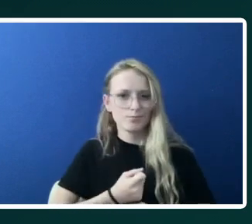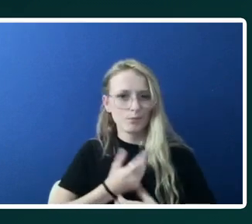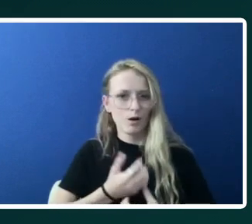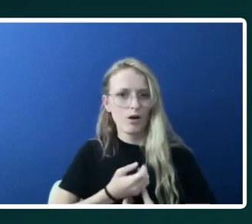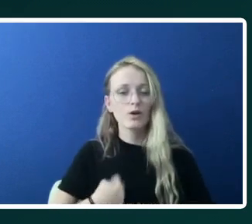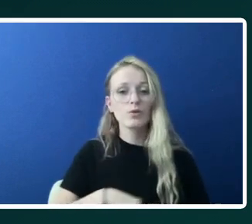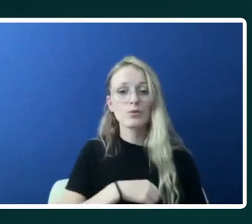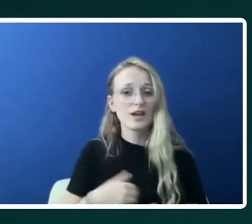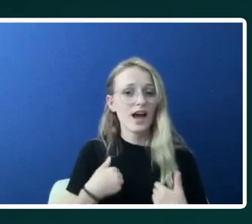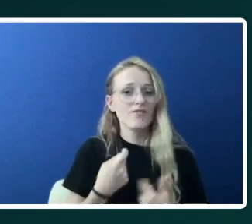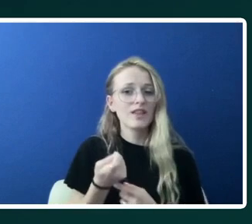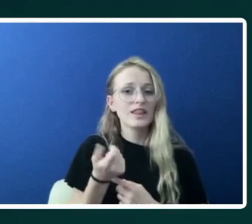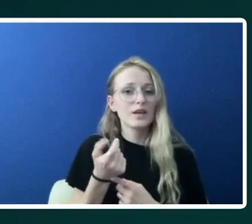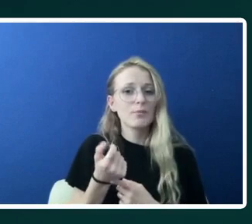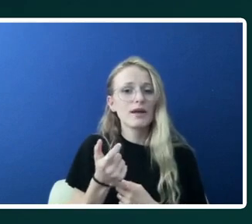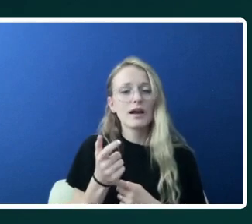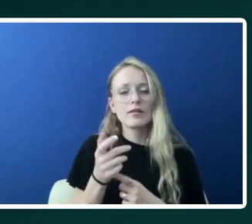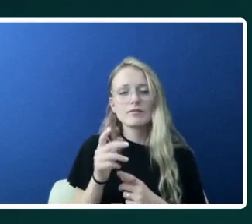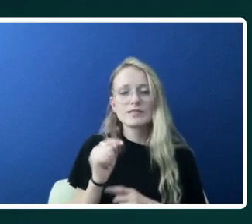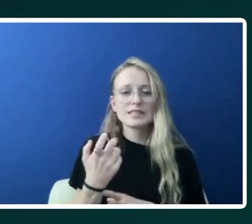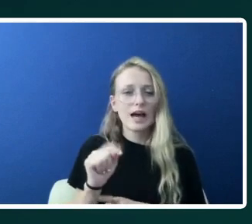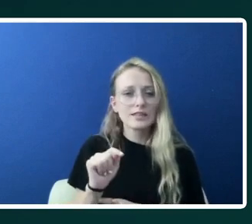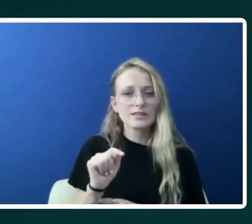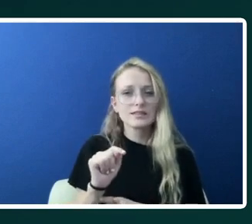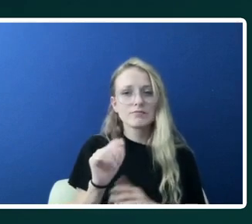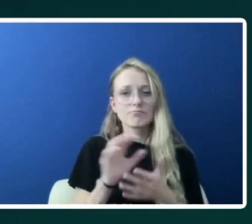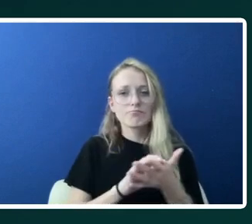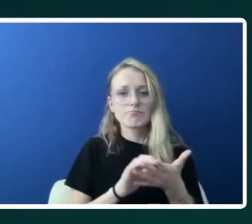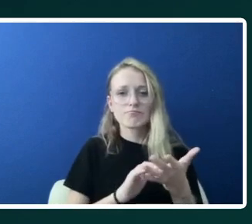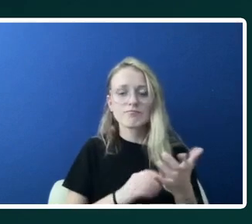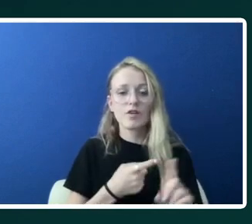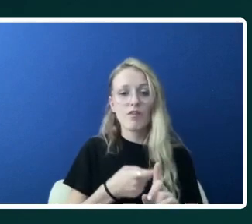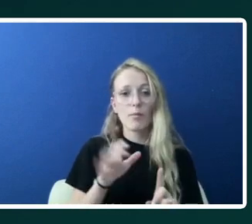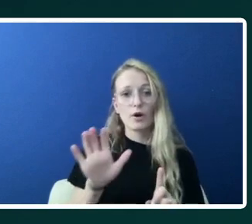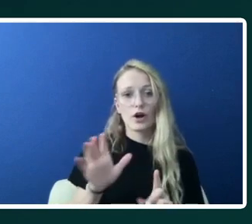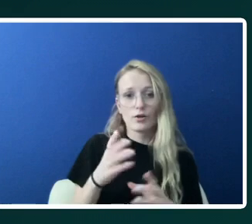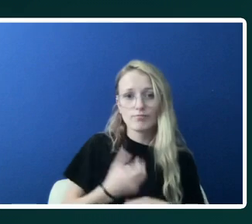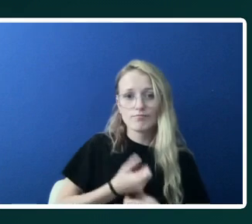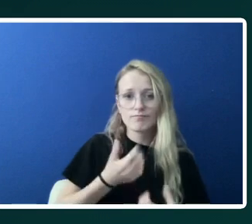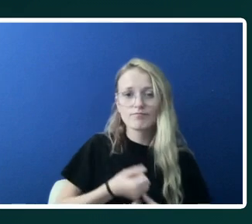bit of some of the text from the monologue that she delivered. But you can find more monologues